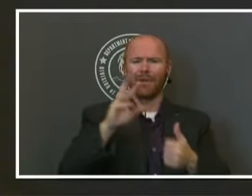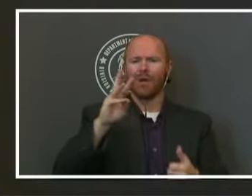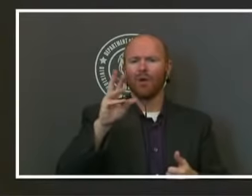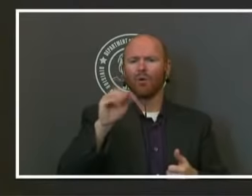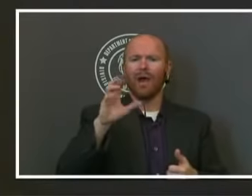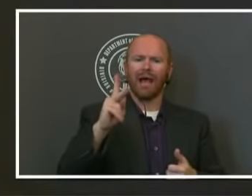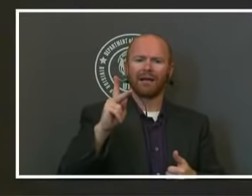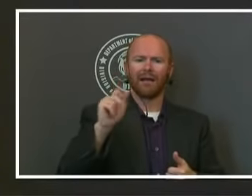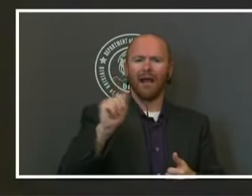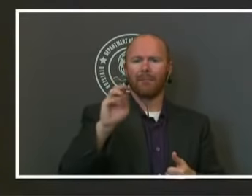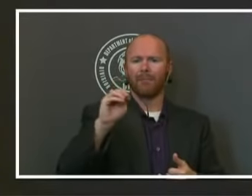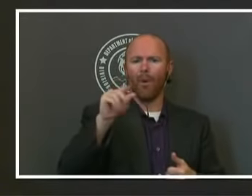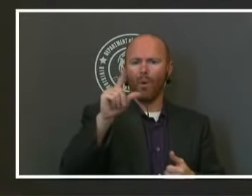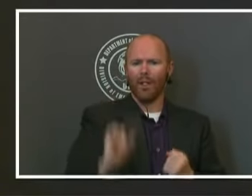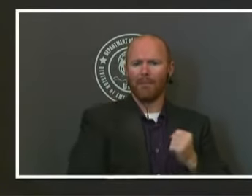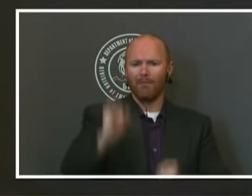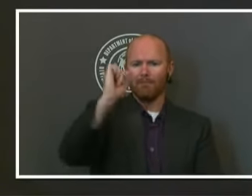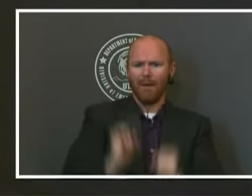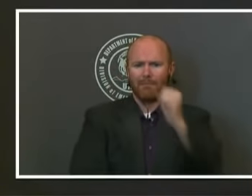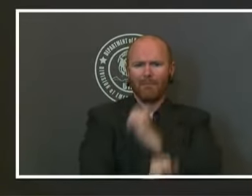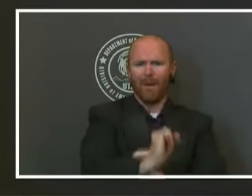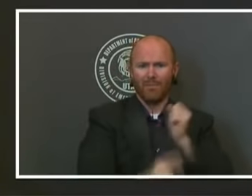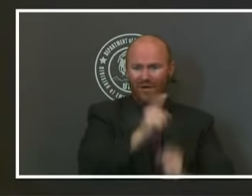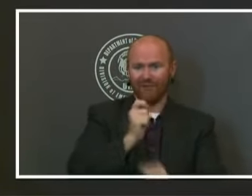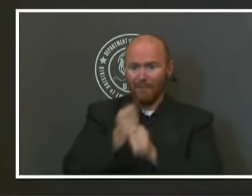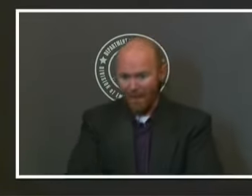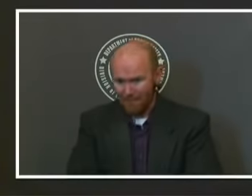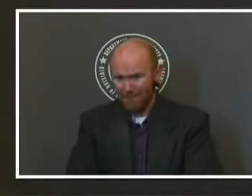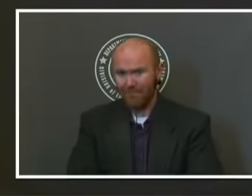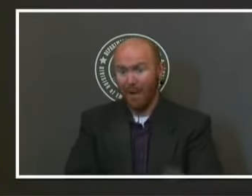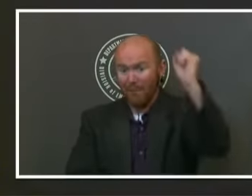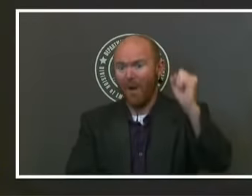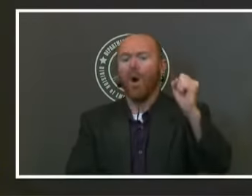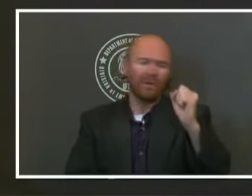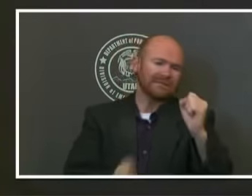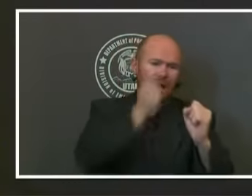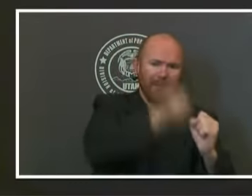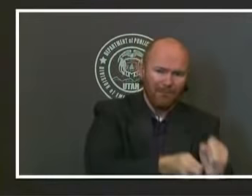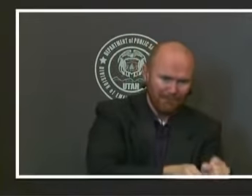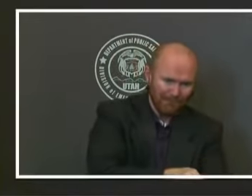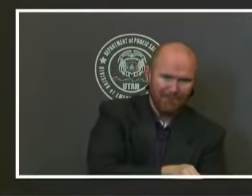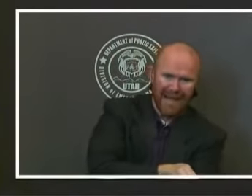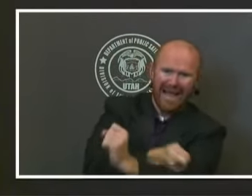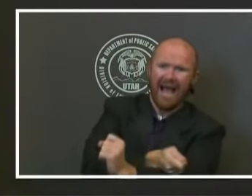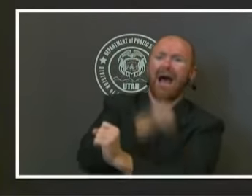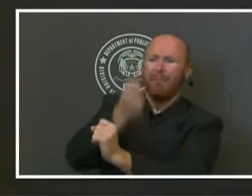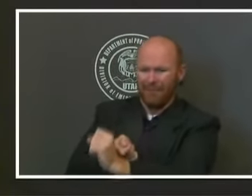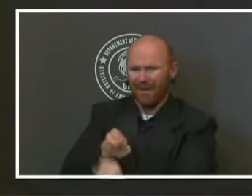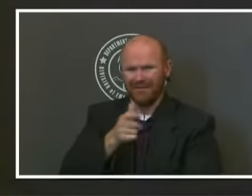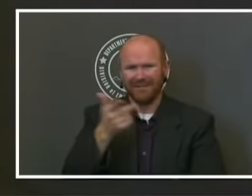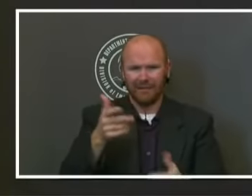punch that down and something else pops up on the rise in